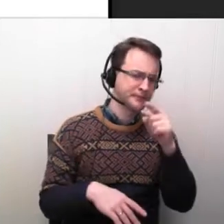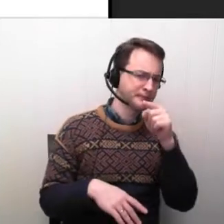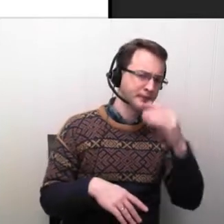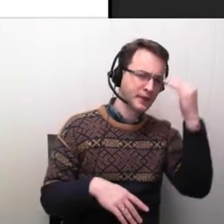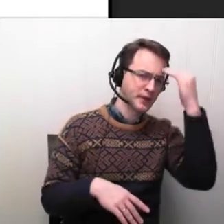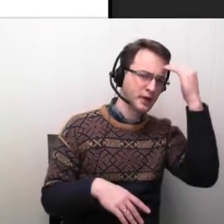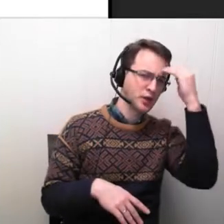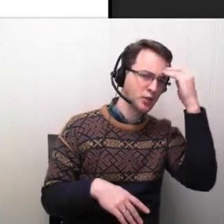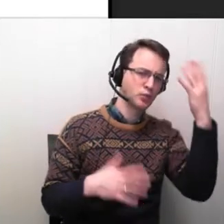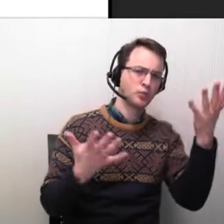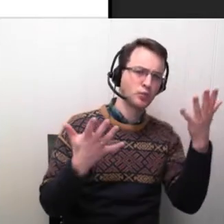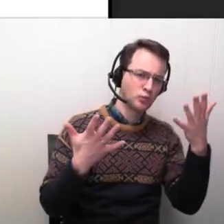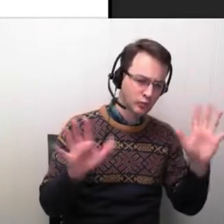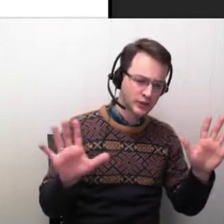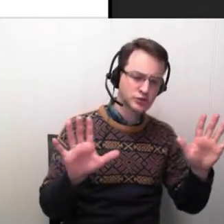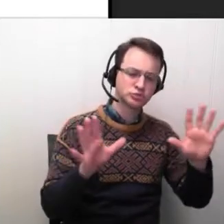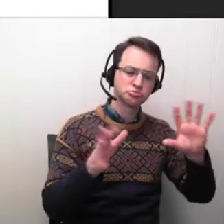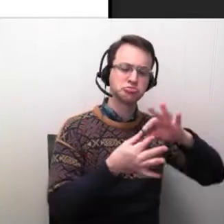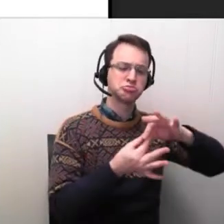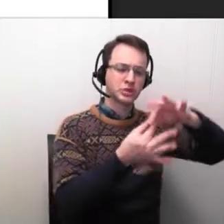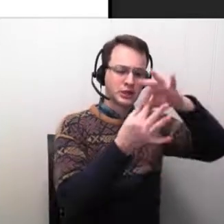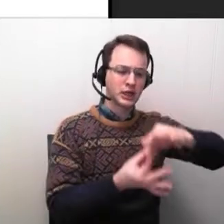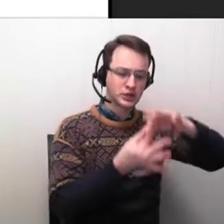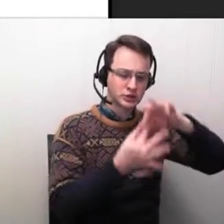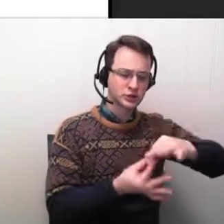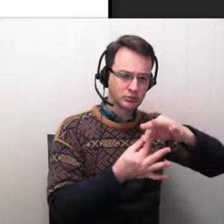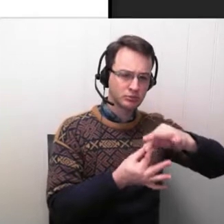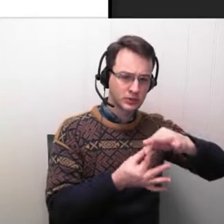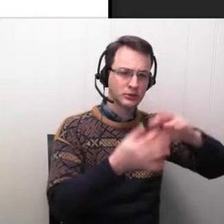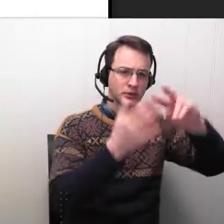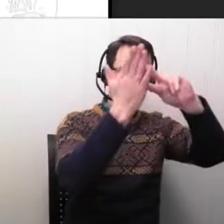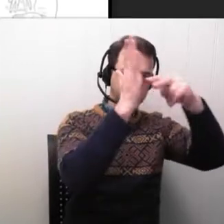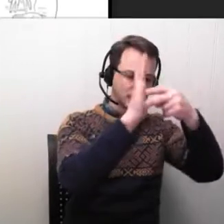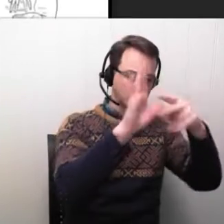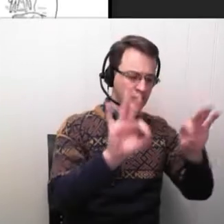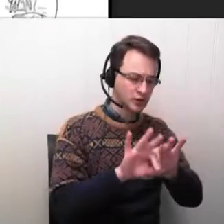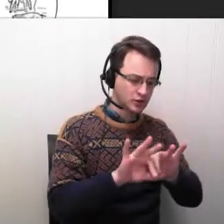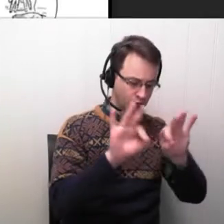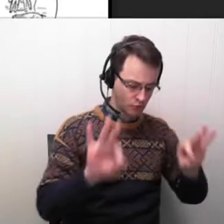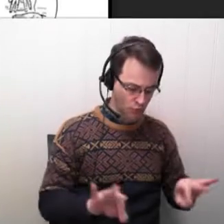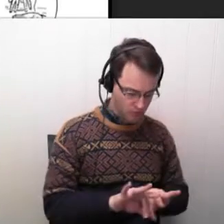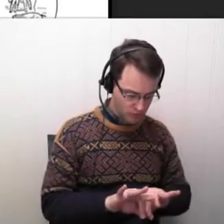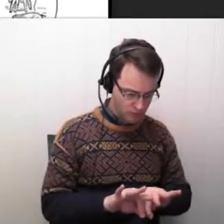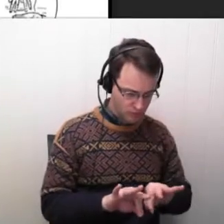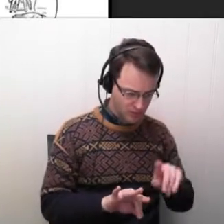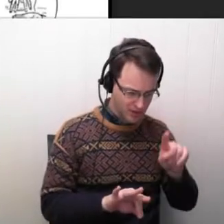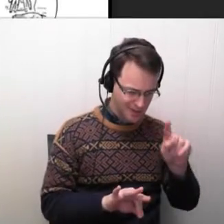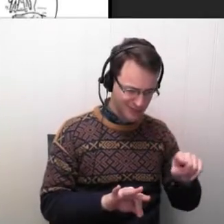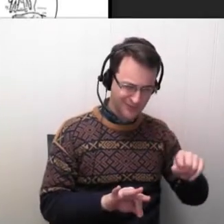This is because even if they did know connections for individual signs they had not yet learned